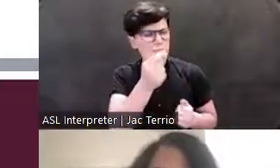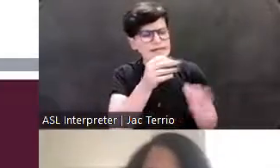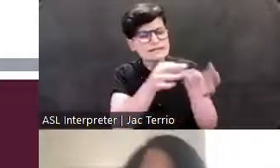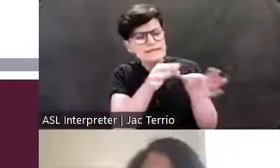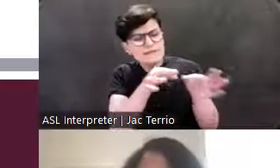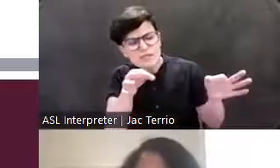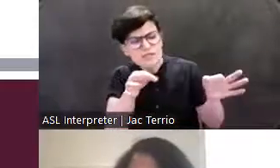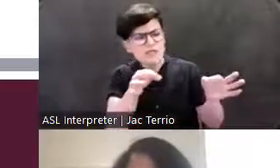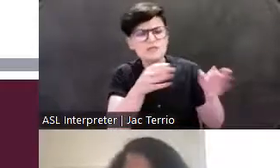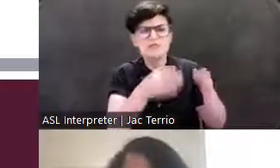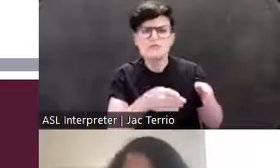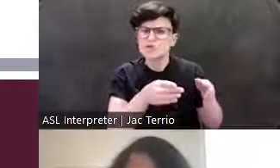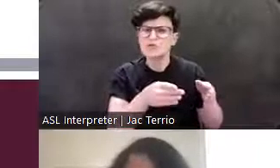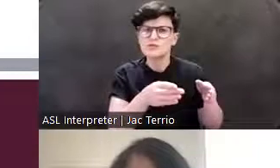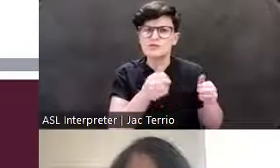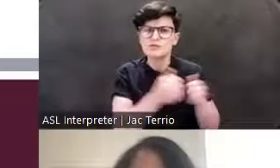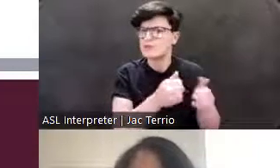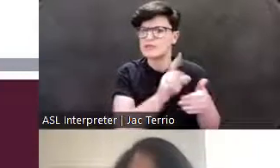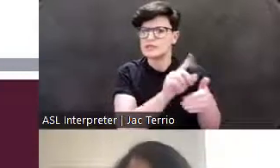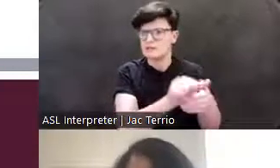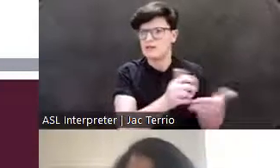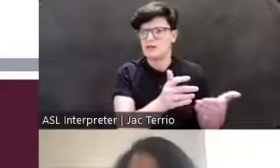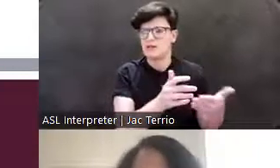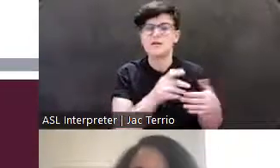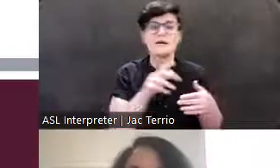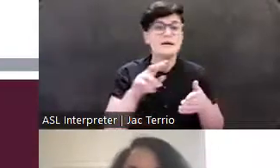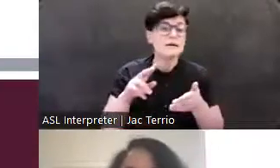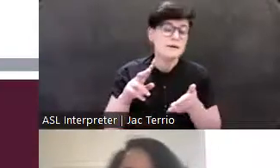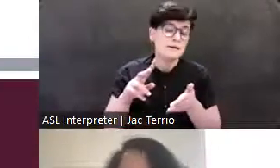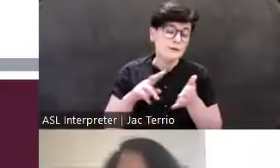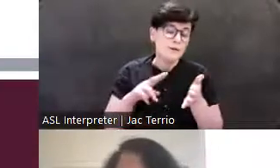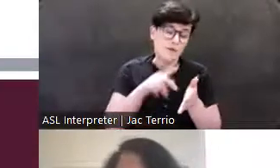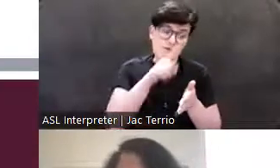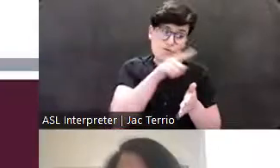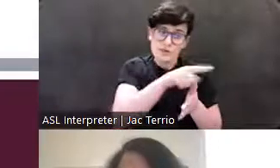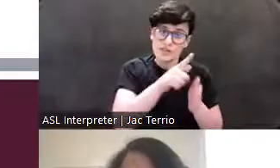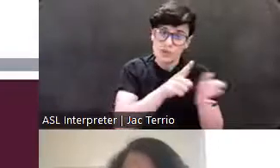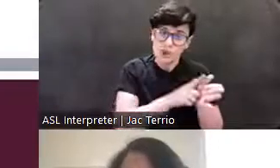A person under this law who is considered to have a disability is someone who has either